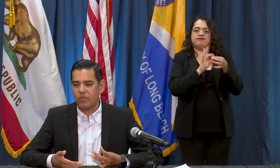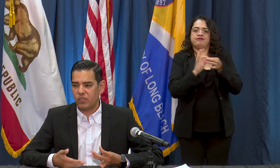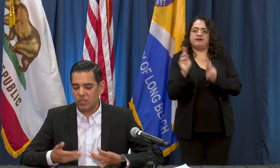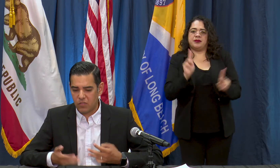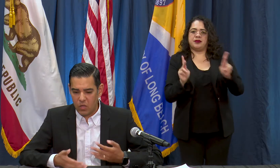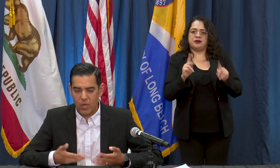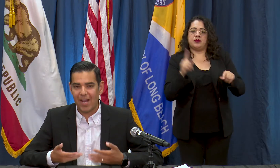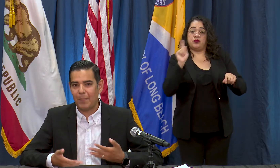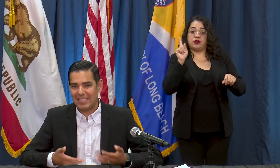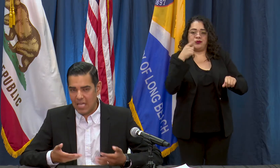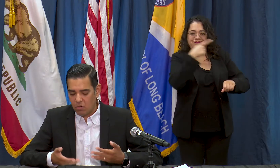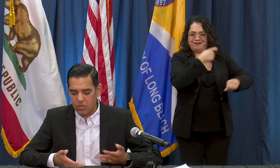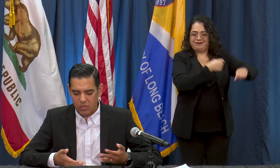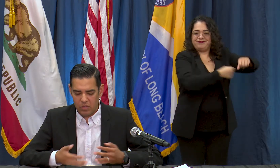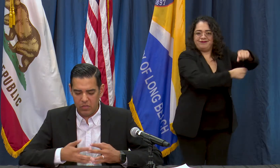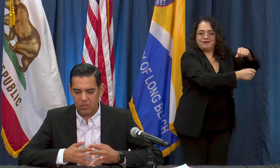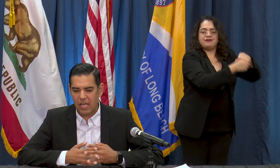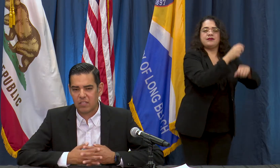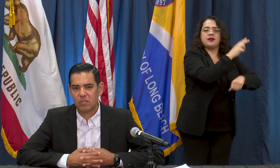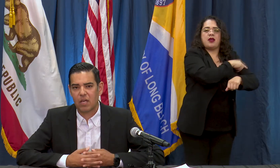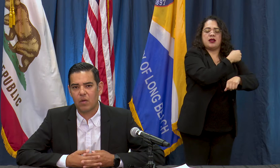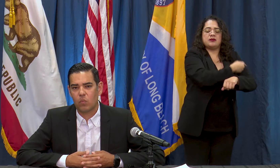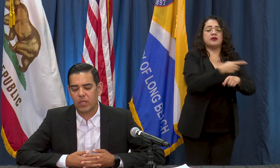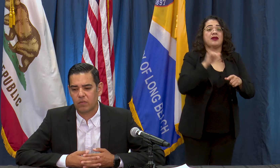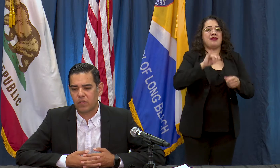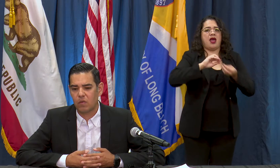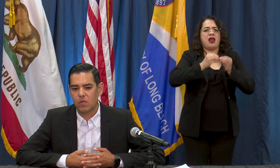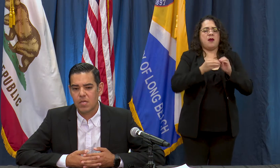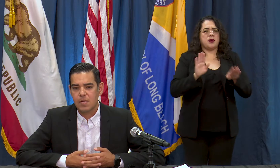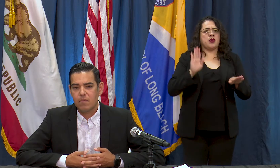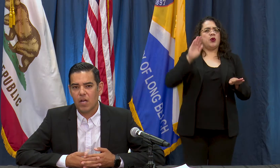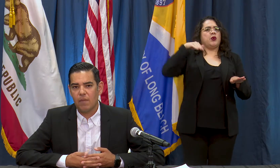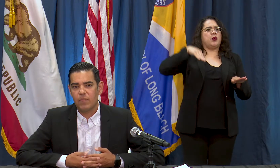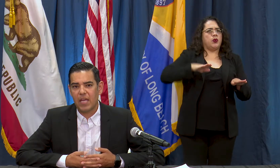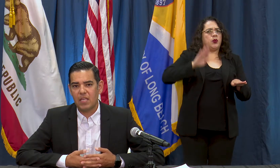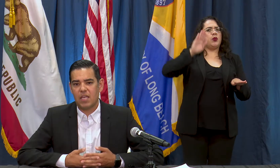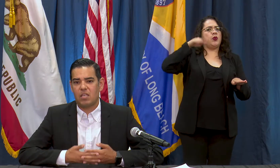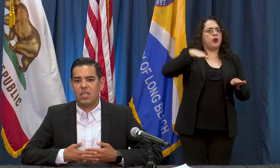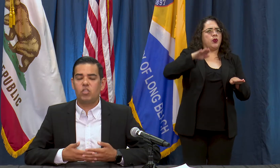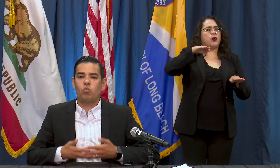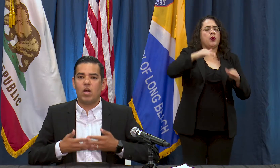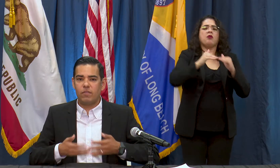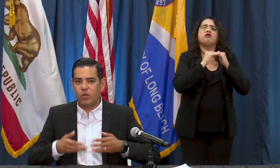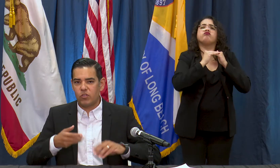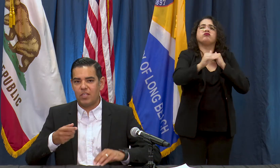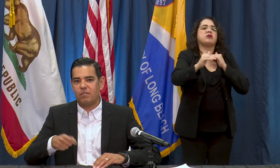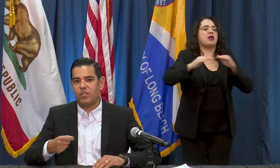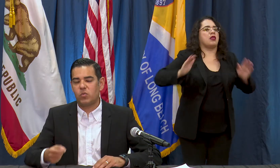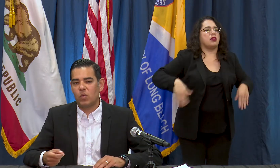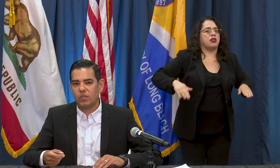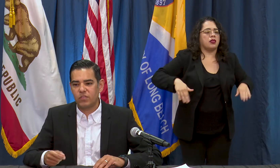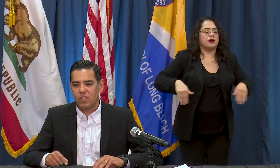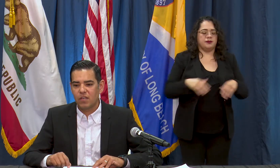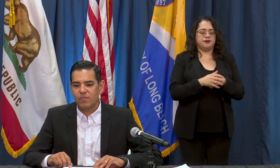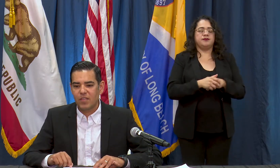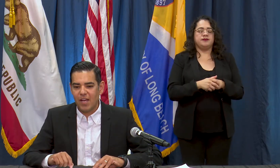is going up and down in the last week or so and each one of those individuals